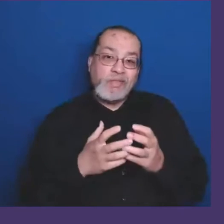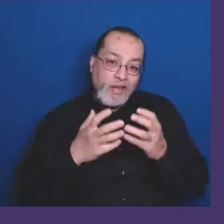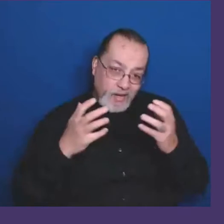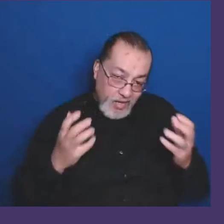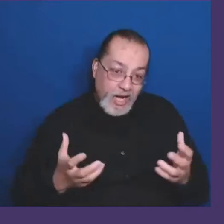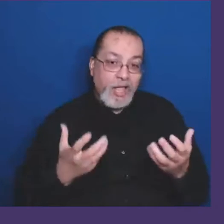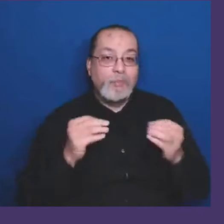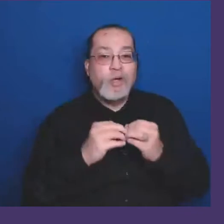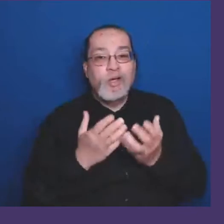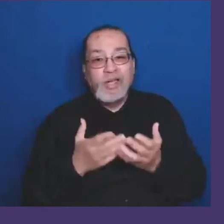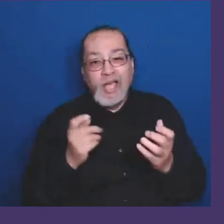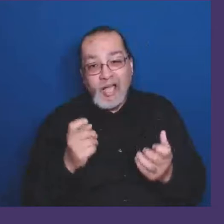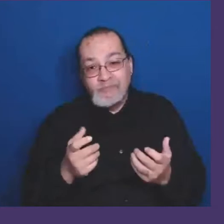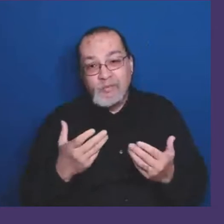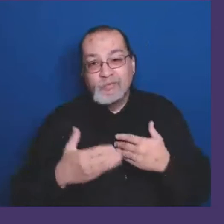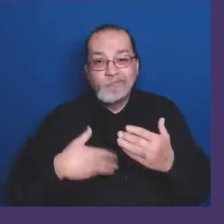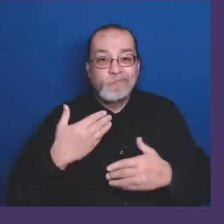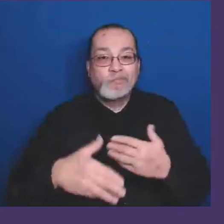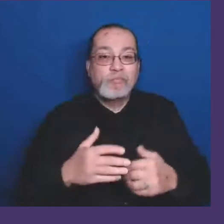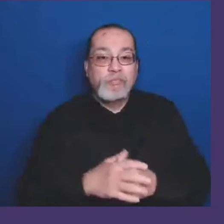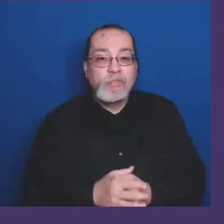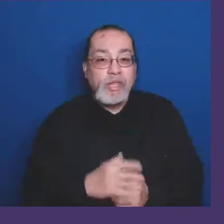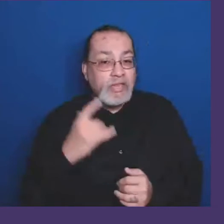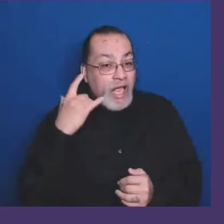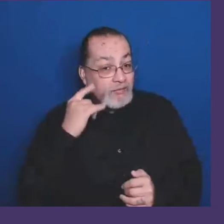What would you like to see in the future? Ilene Arenberg: I'd like to see more of